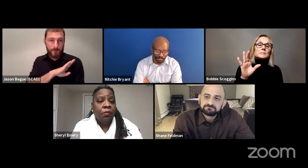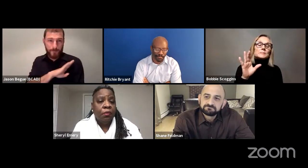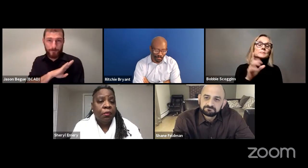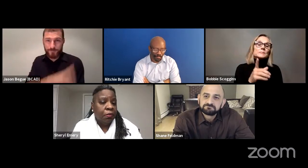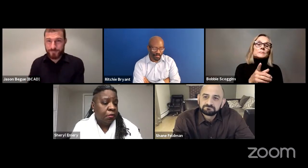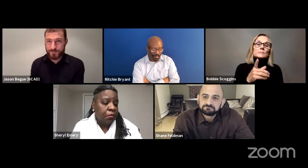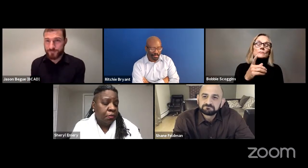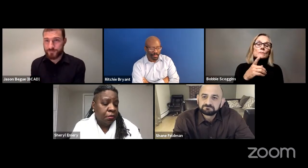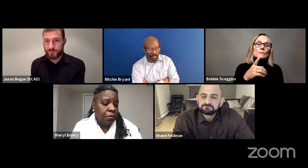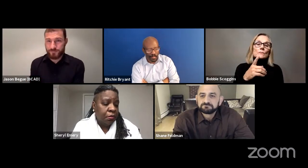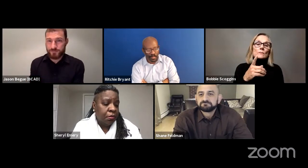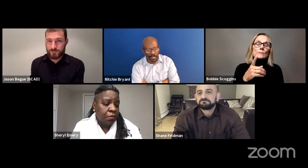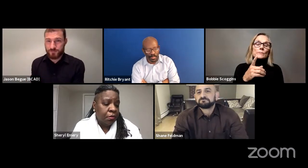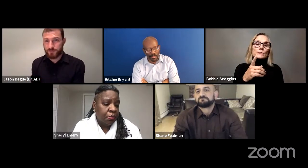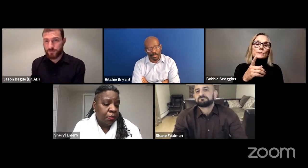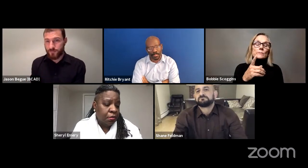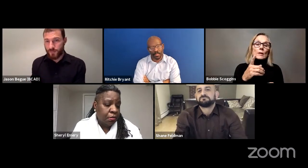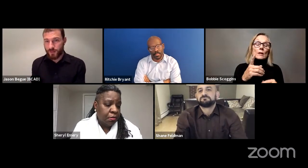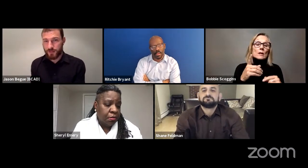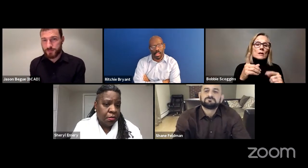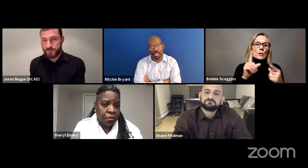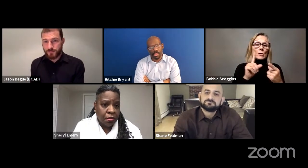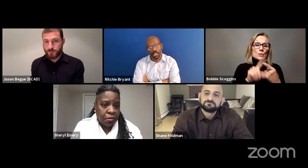messages you would like to share. Bobbie, you can start.